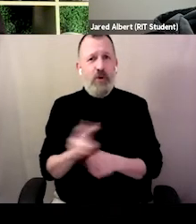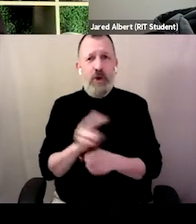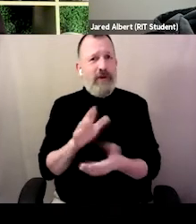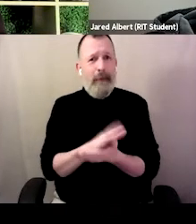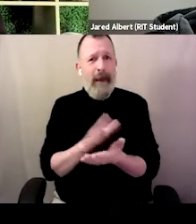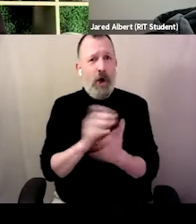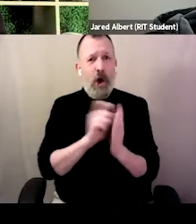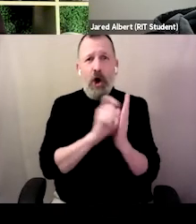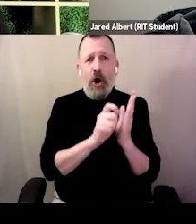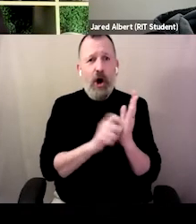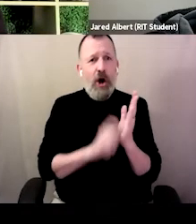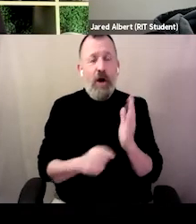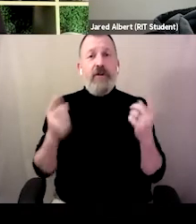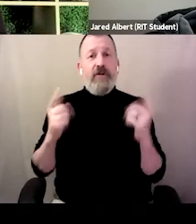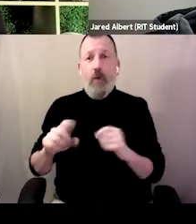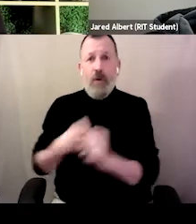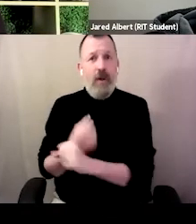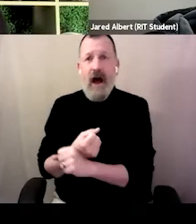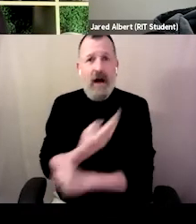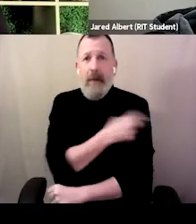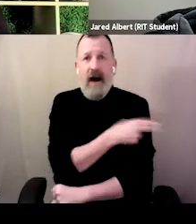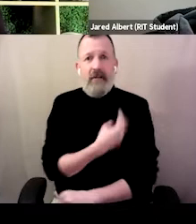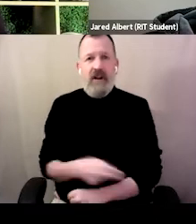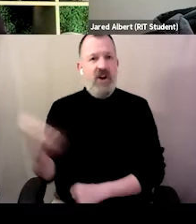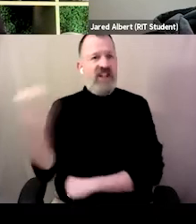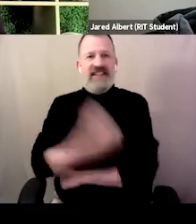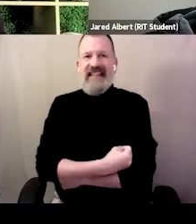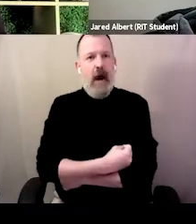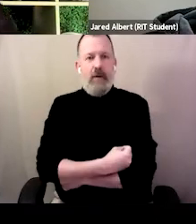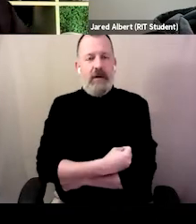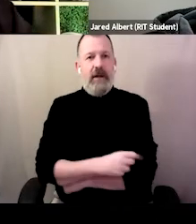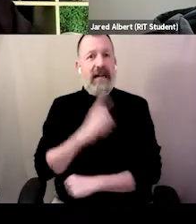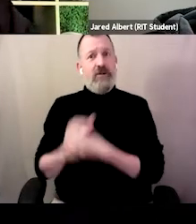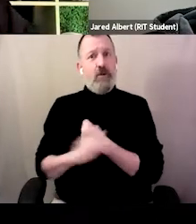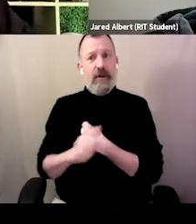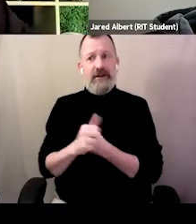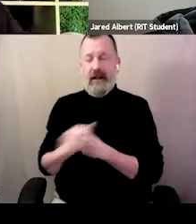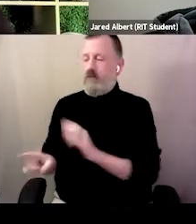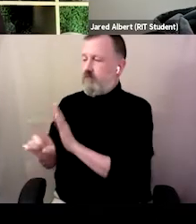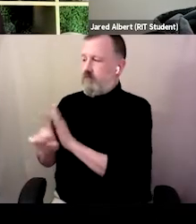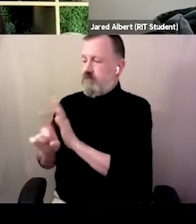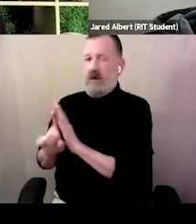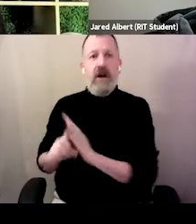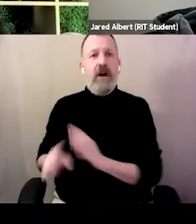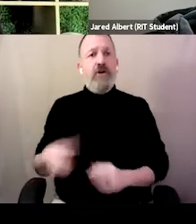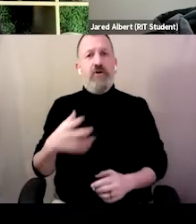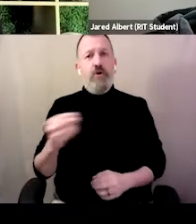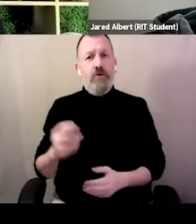hospital with ransomware it's down cold and it becomes risky to treat patients because CalebBarlow: You don't know their medications, their history,